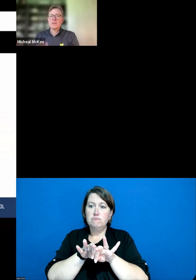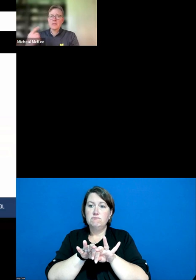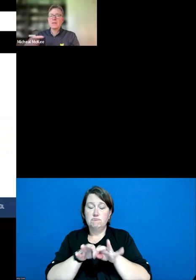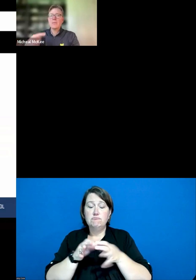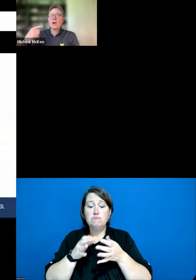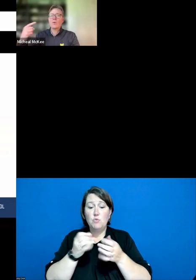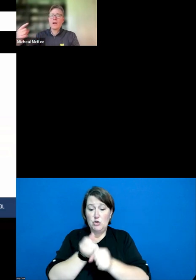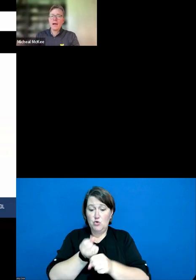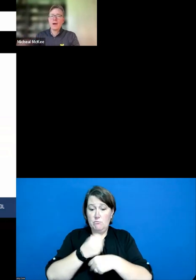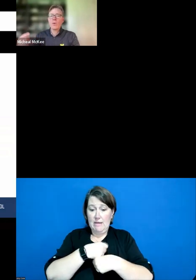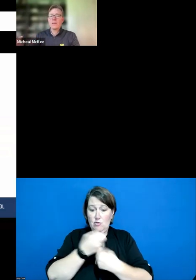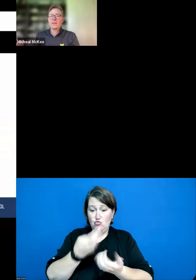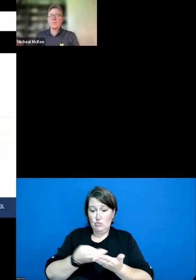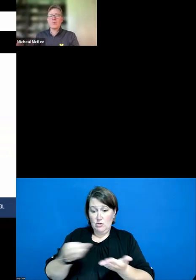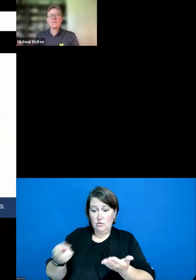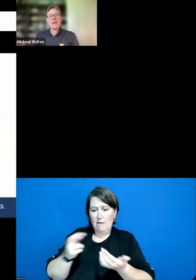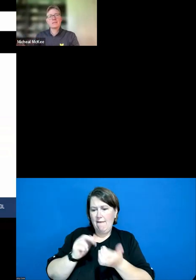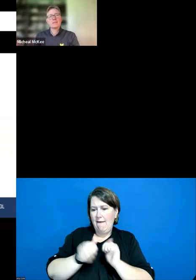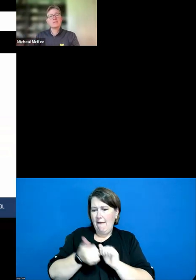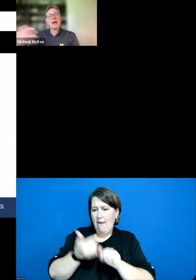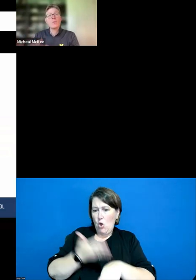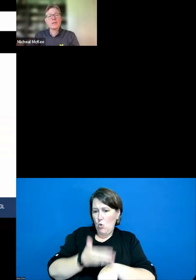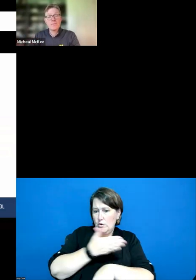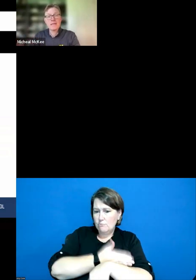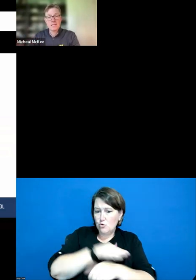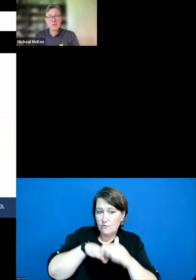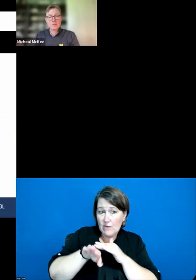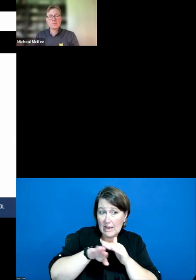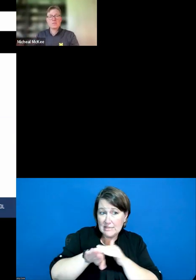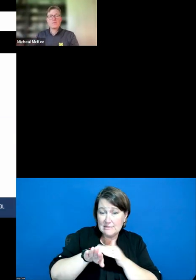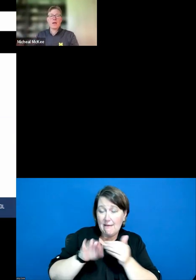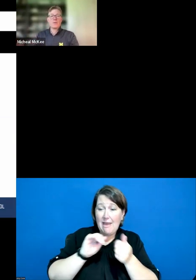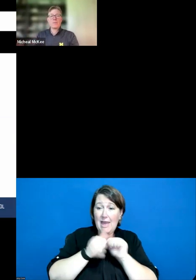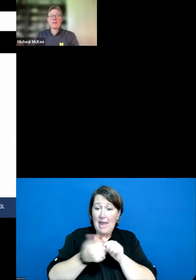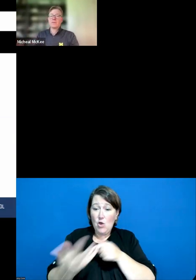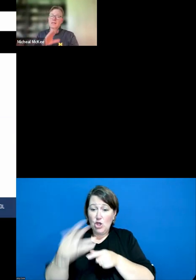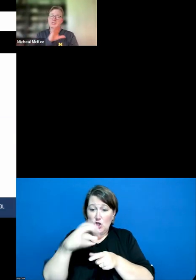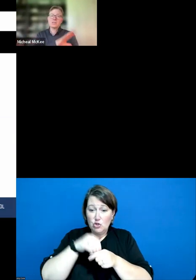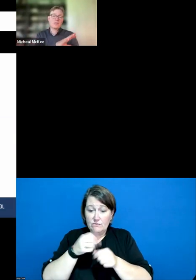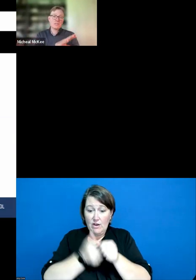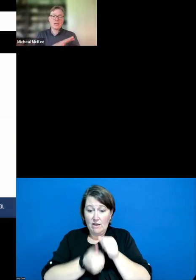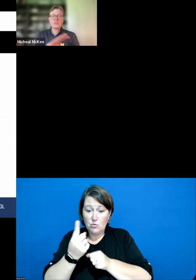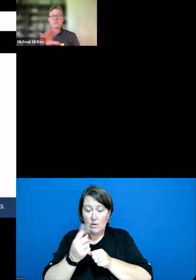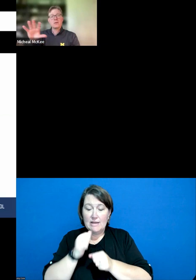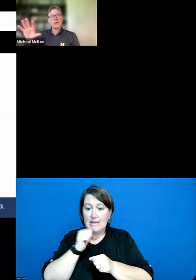think about how we can improve the access, how we can make it inclusive for everybody, not just deaf signers,